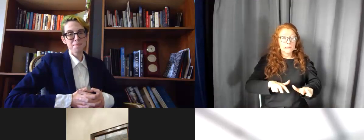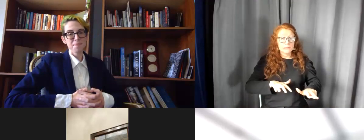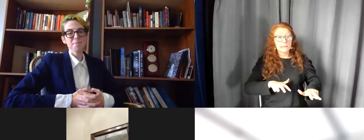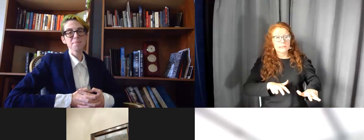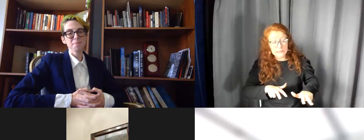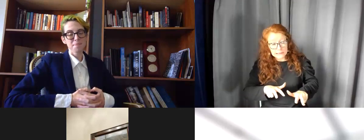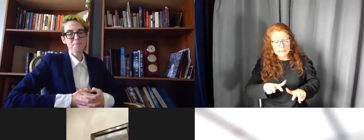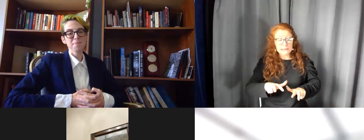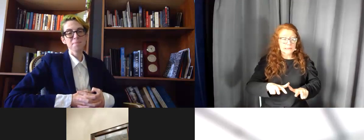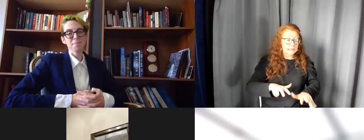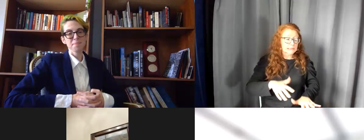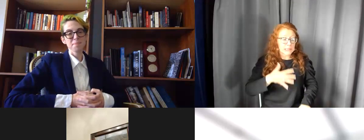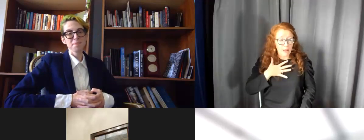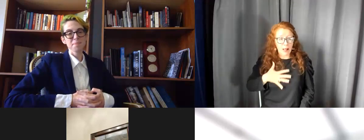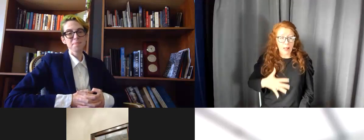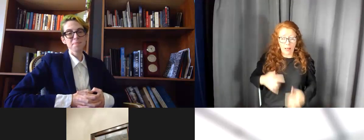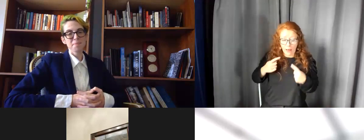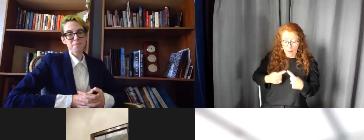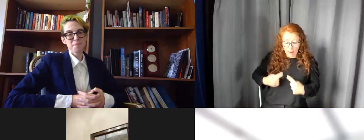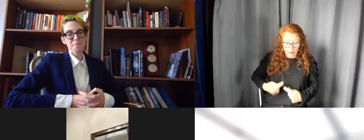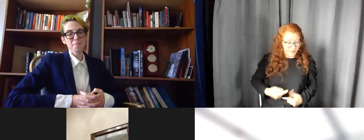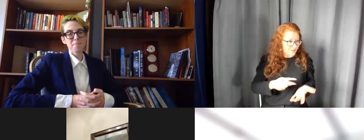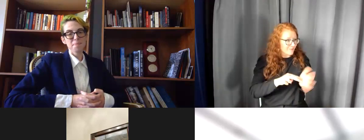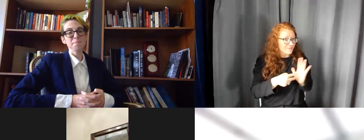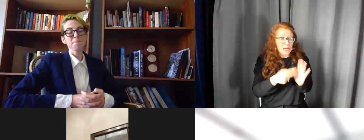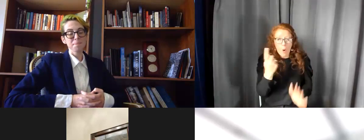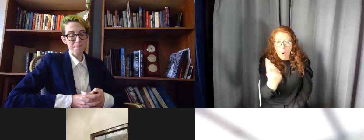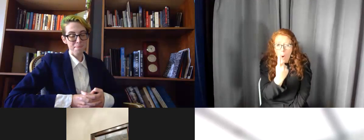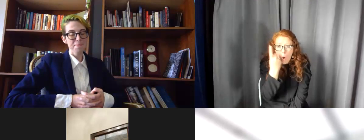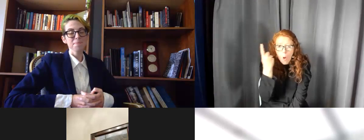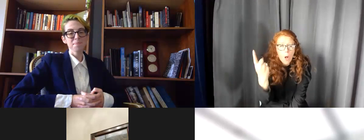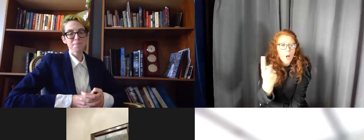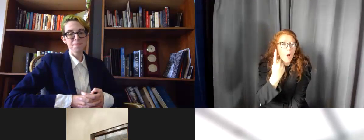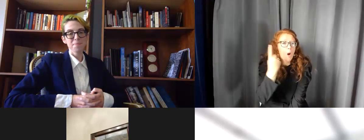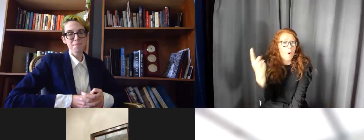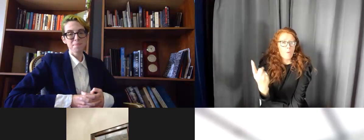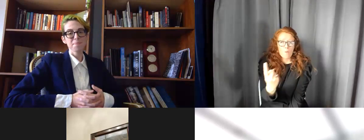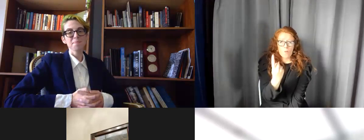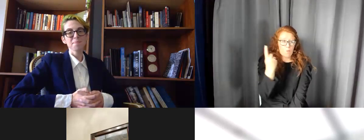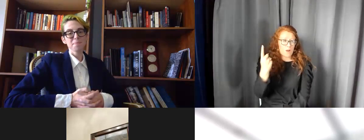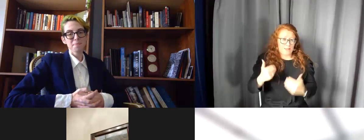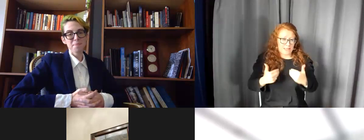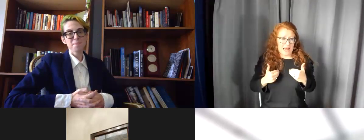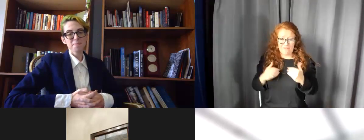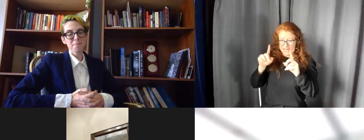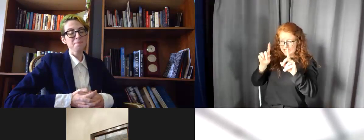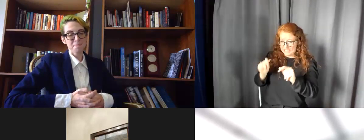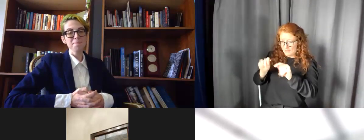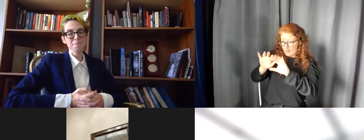Jordan Radford: and Jordan Radford: no one is never going to be disabled. It is Jordan Radford: just Jordan Radford: part of human experience. So